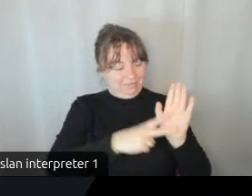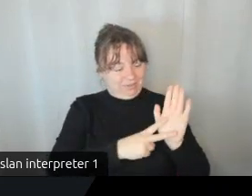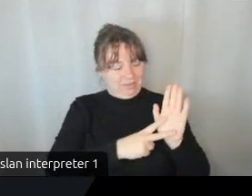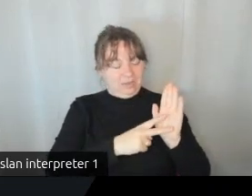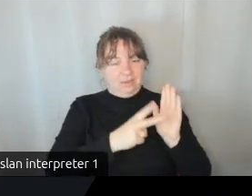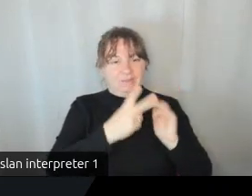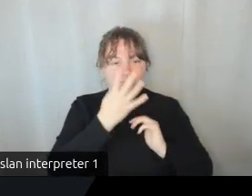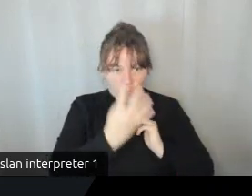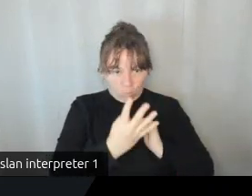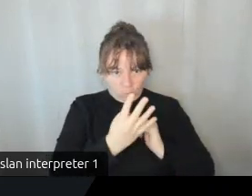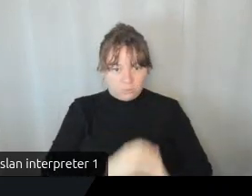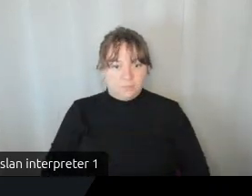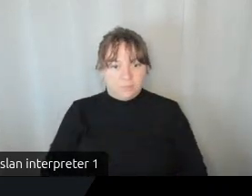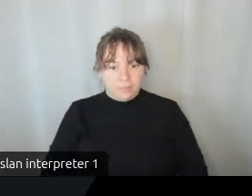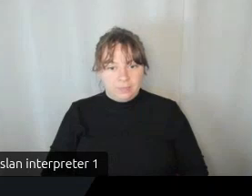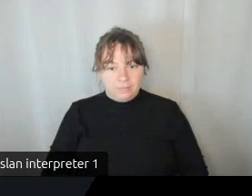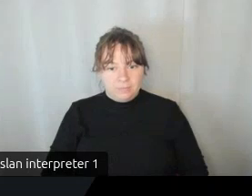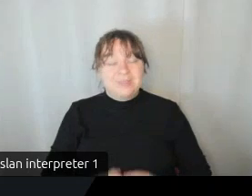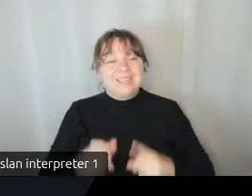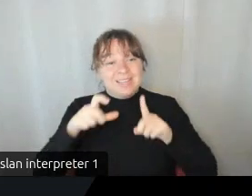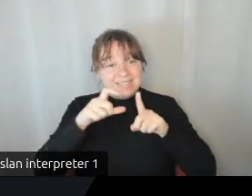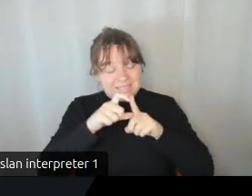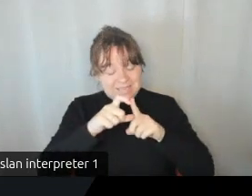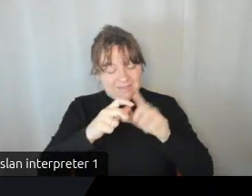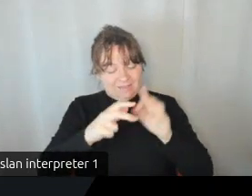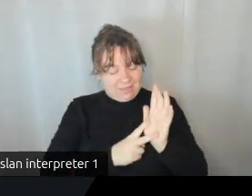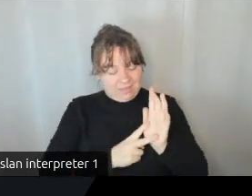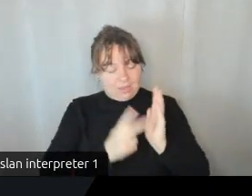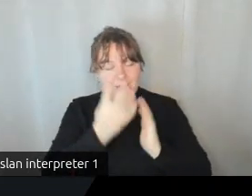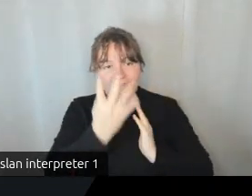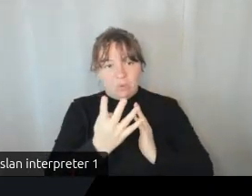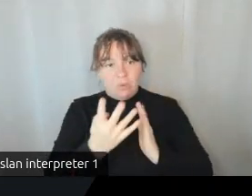used if the current protection order that someone wants to use was made interstate and they are